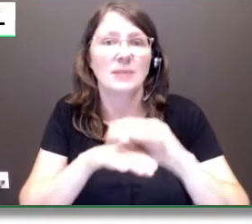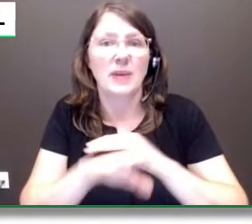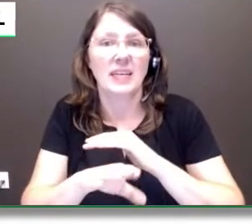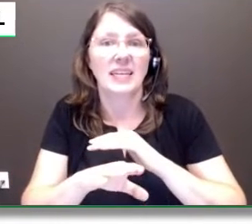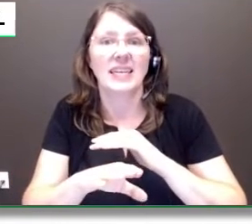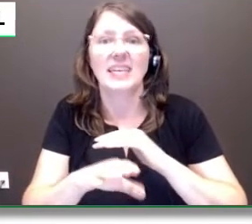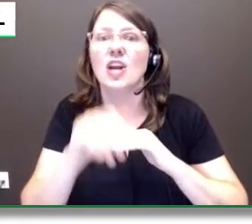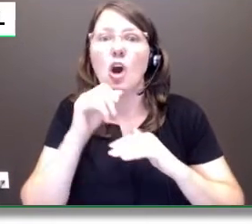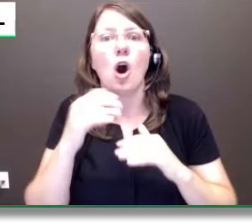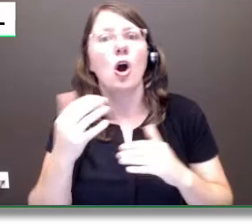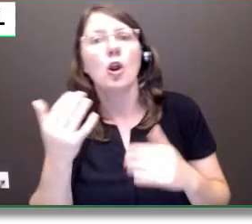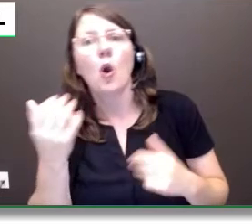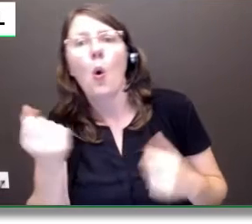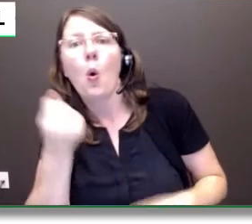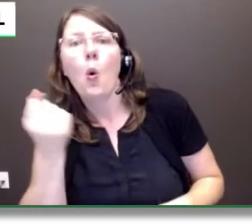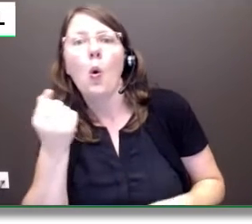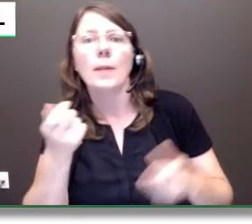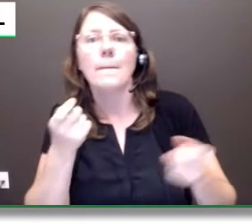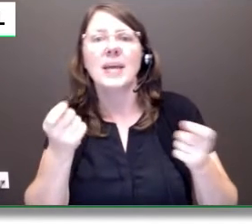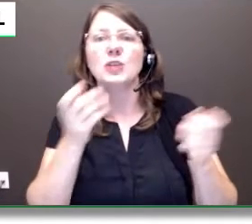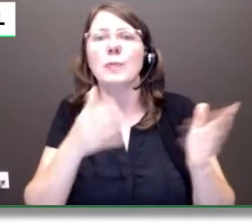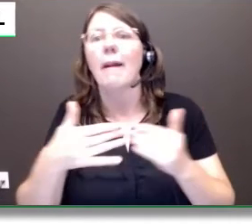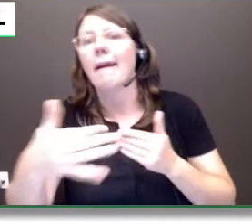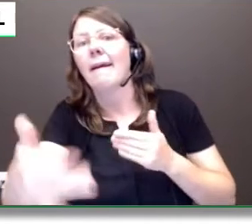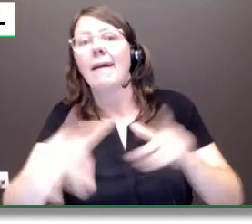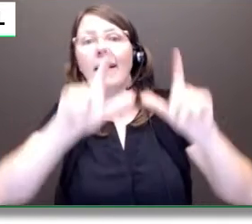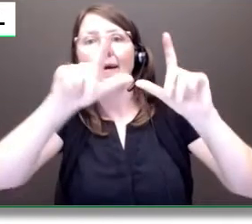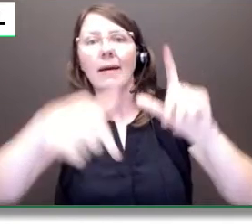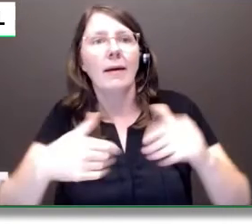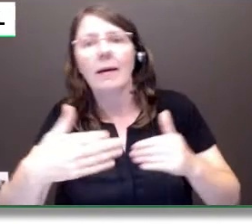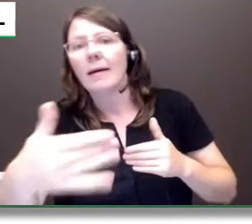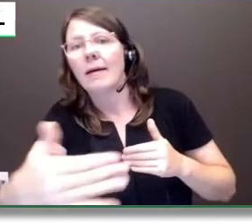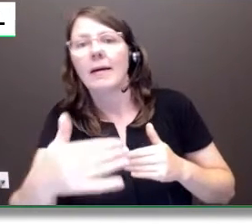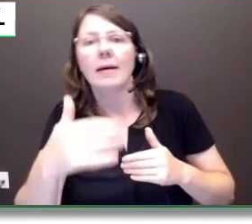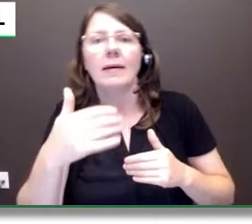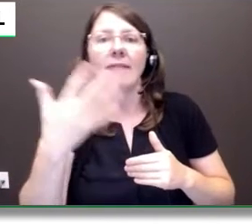adaptive recreation because these places and spaces